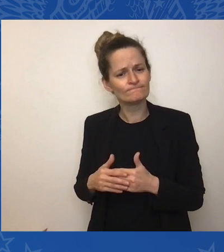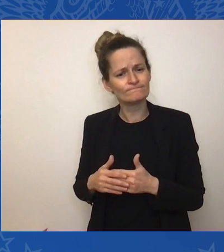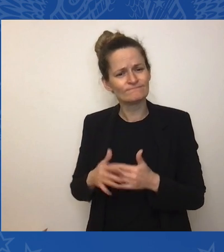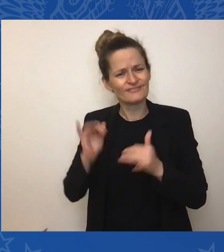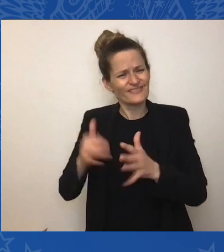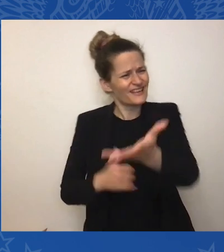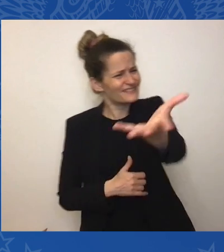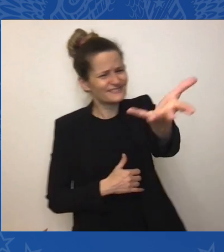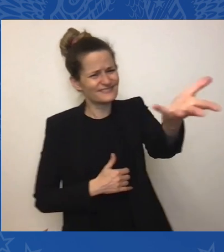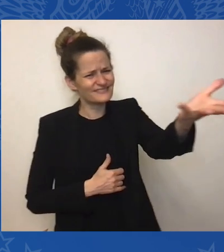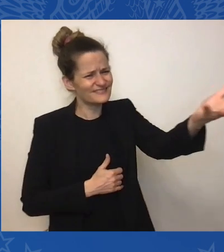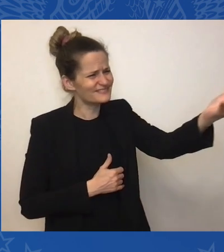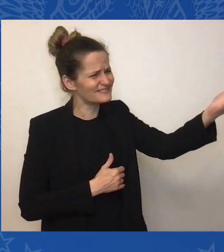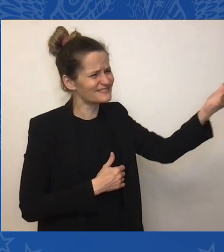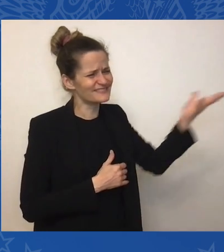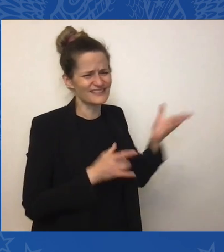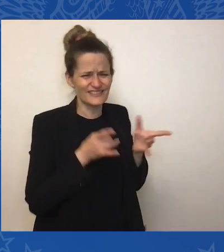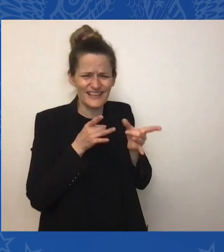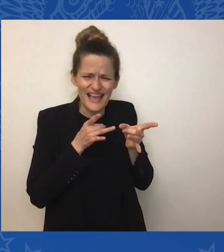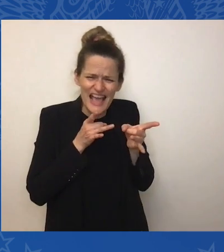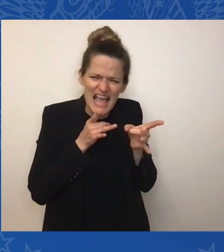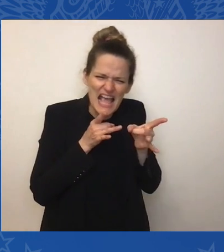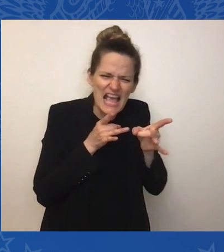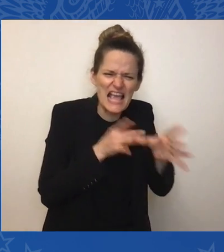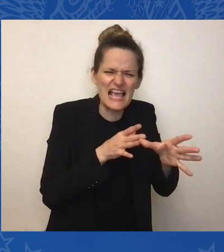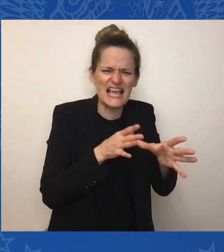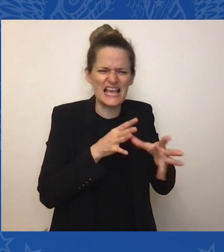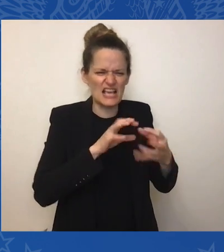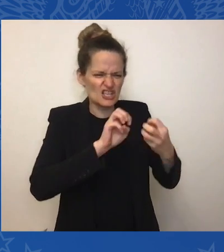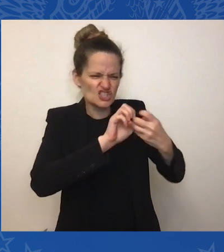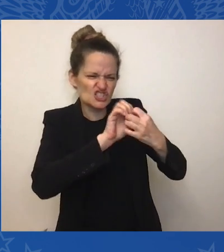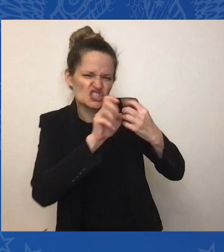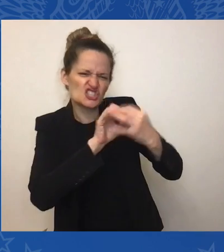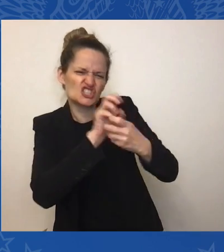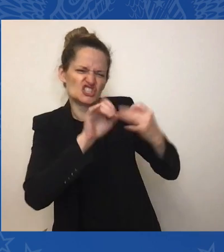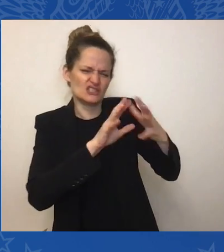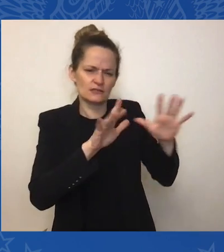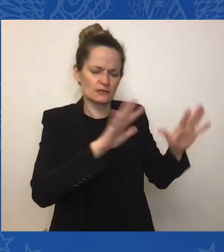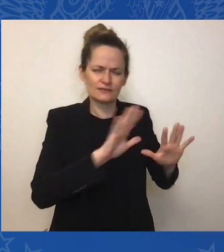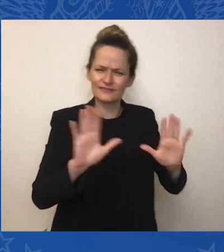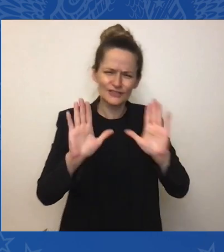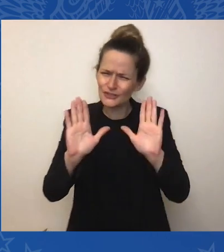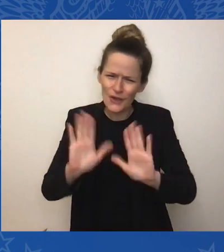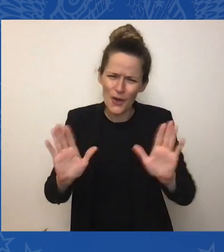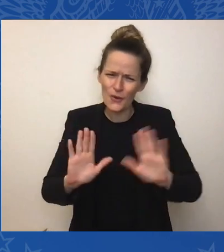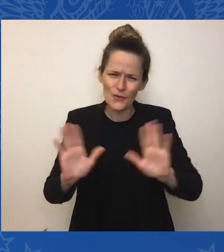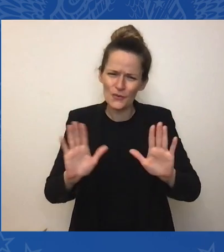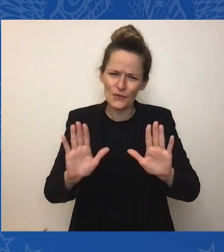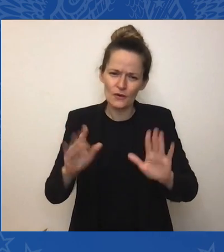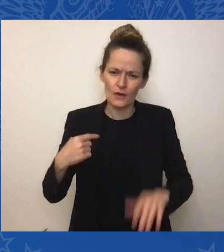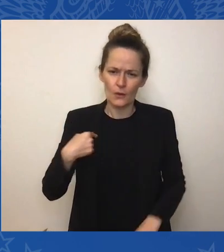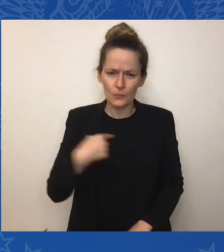but as fellow citizens. Learned anew, in their own -- on their own time that democracy is fragile,